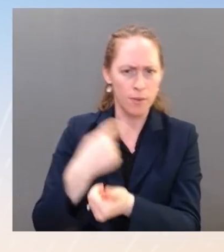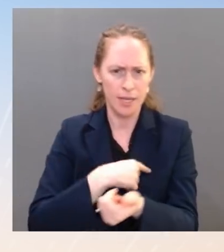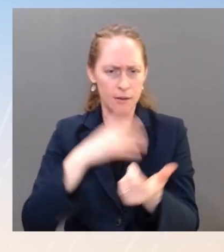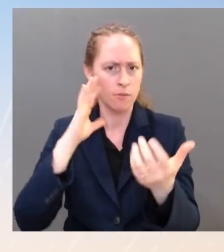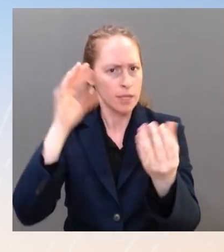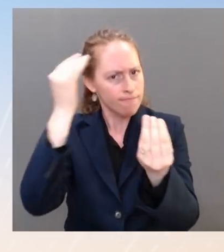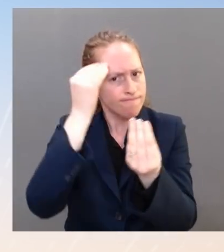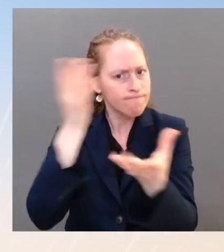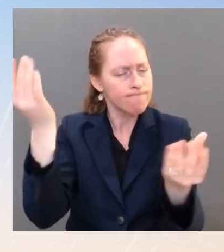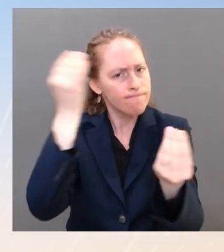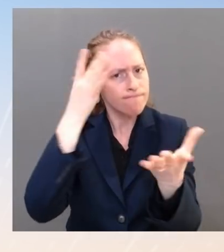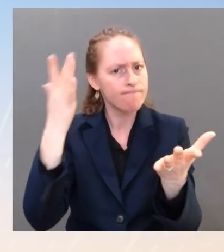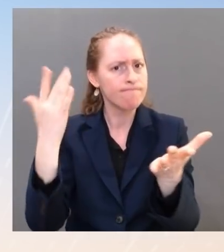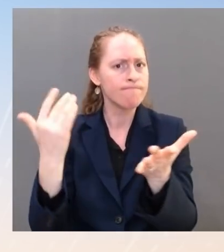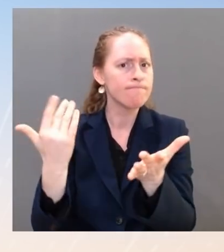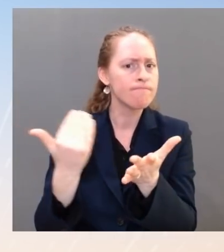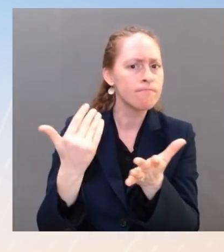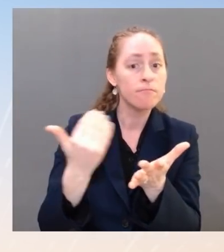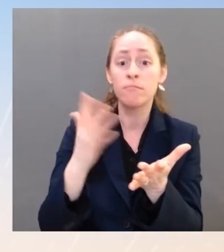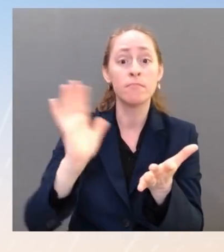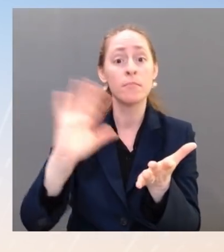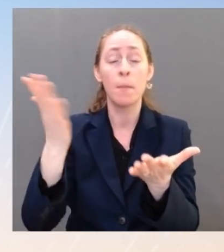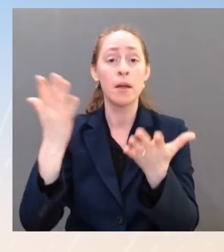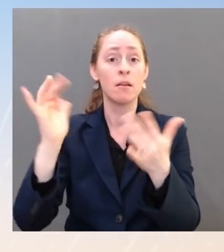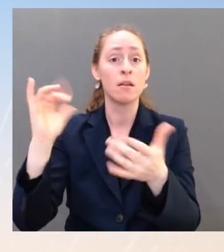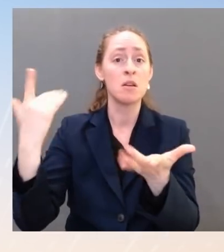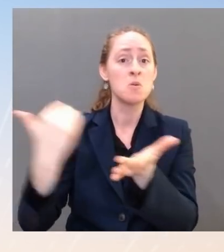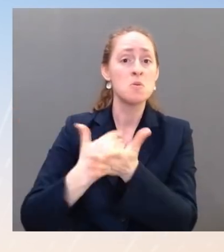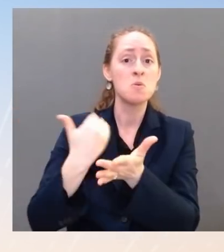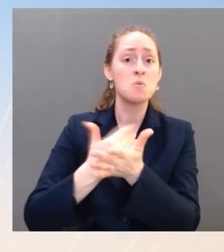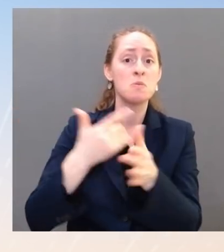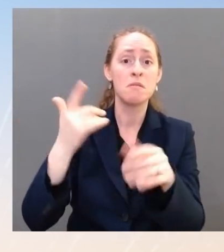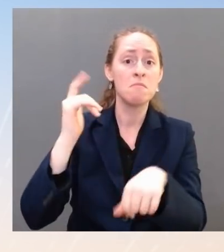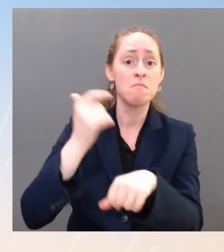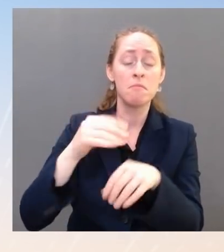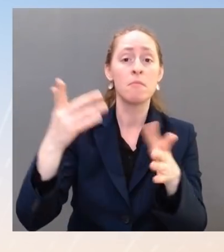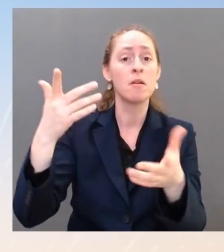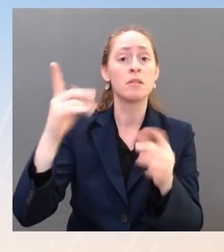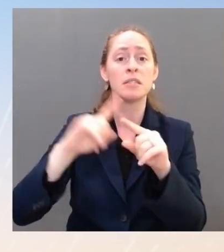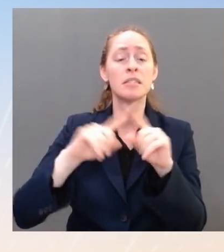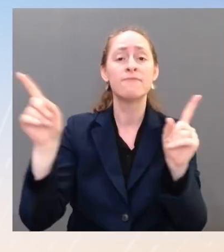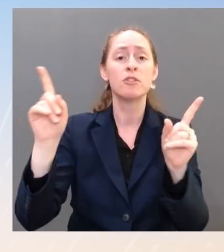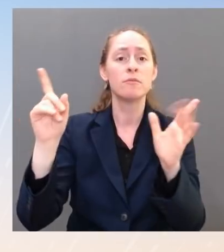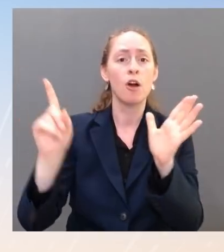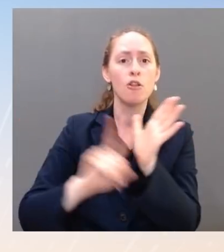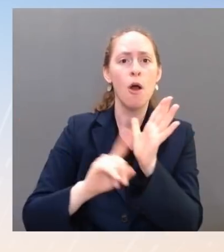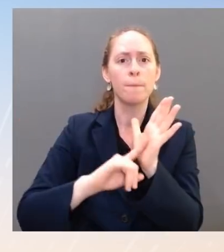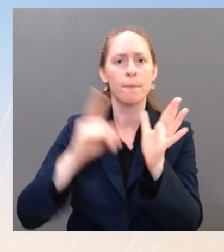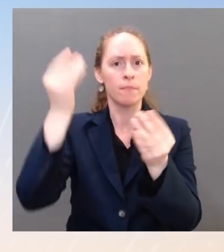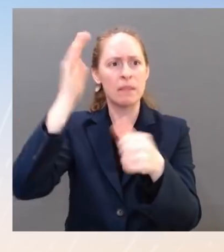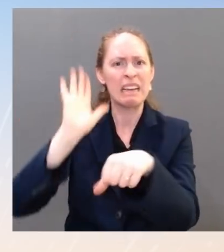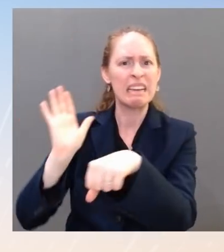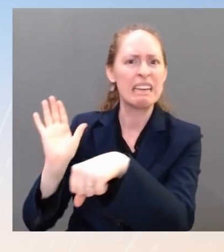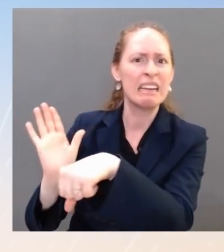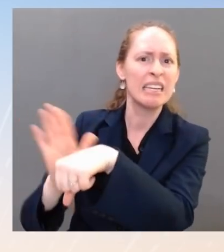local, tribal, territorial officials who are on the front lines to equip them to identify